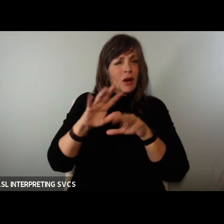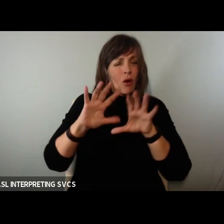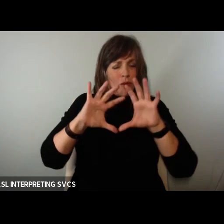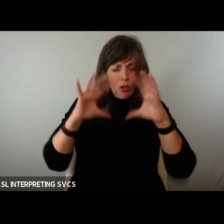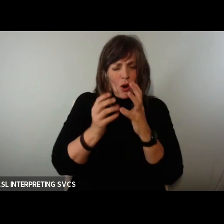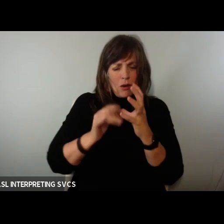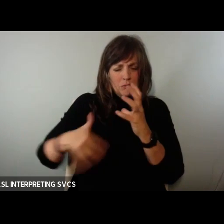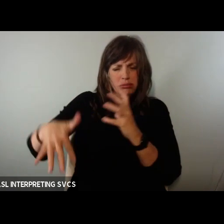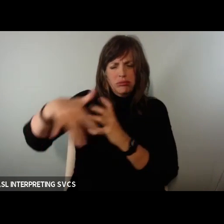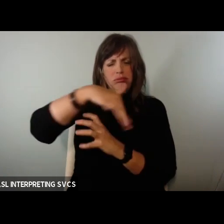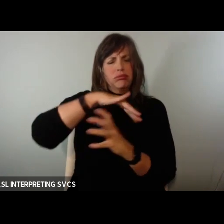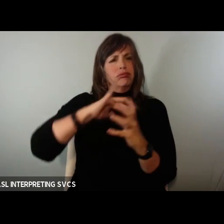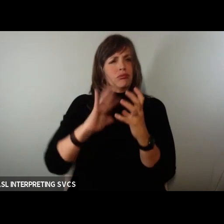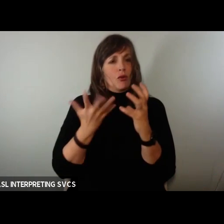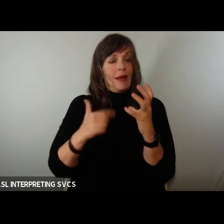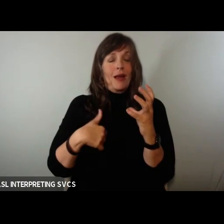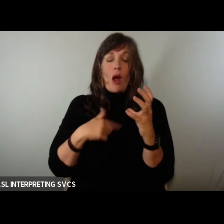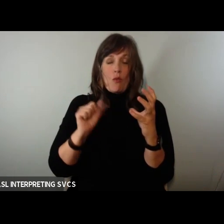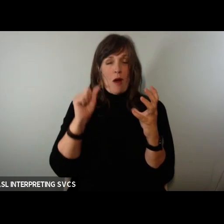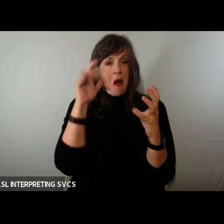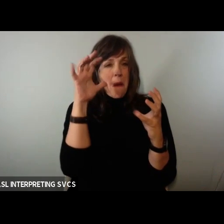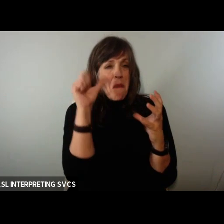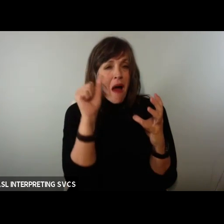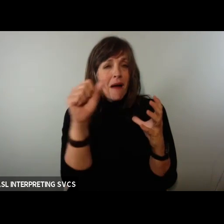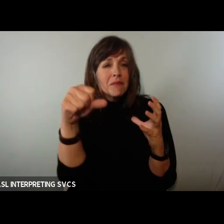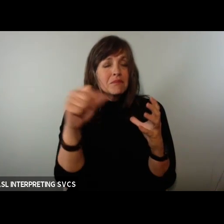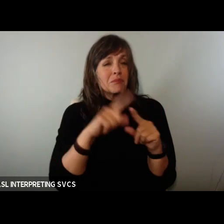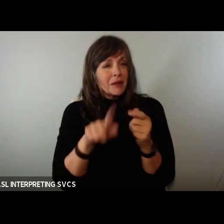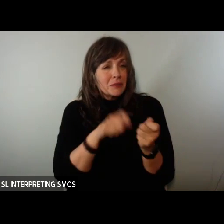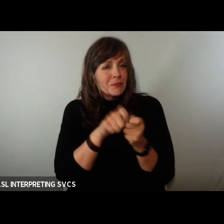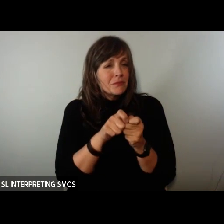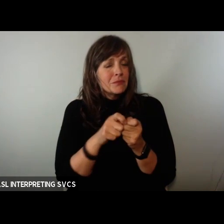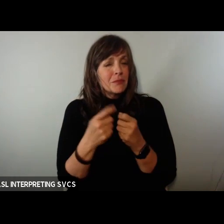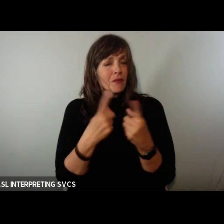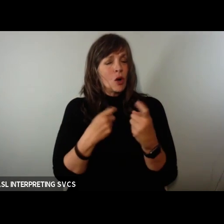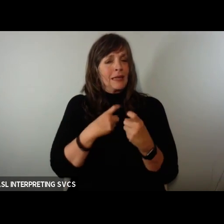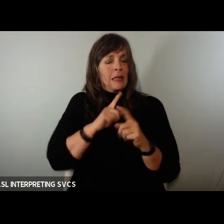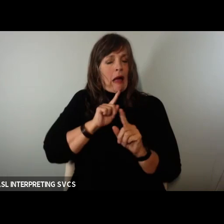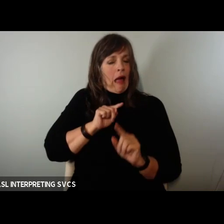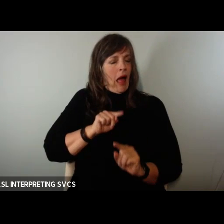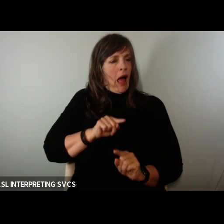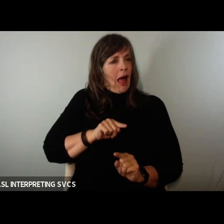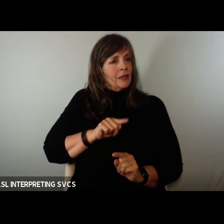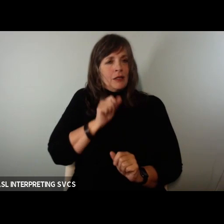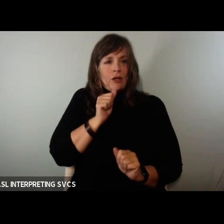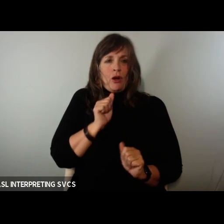specific questions at this point. However, we are getting a lot of questions